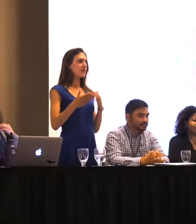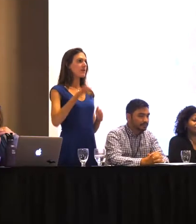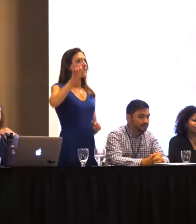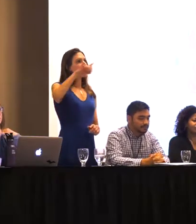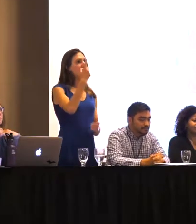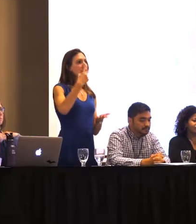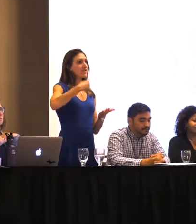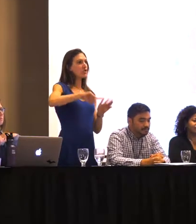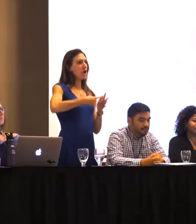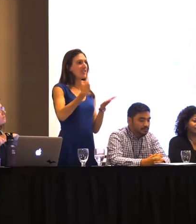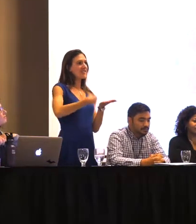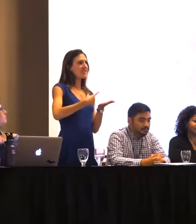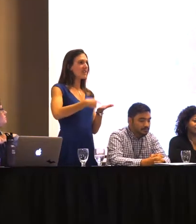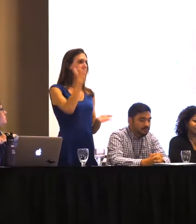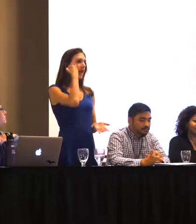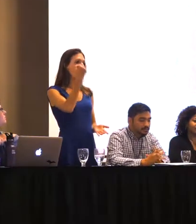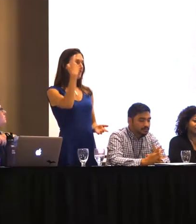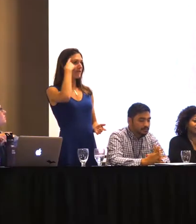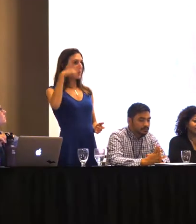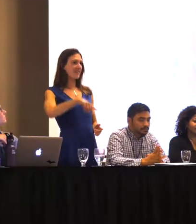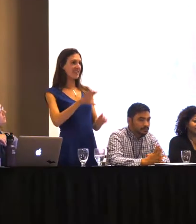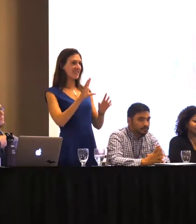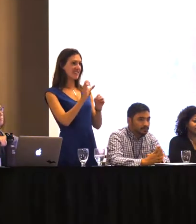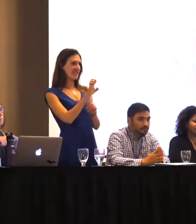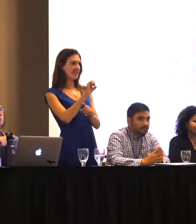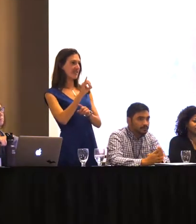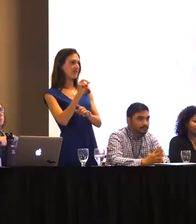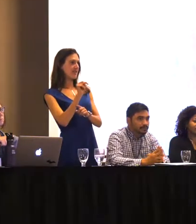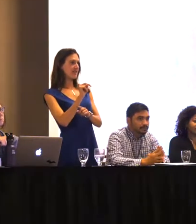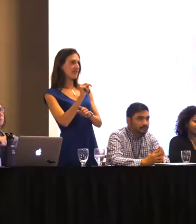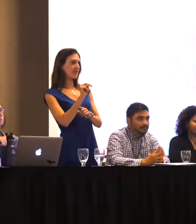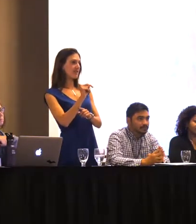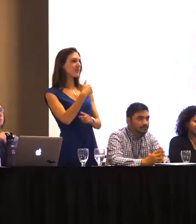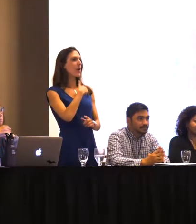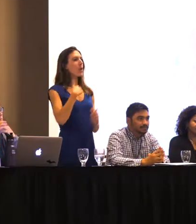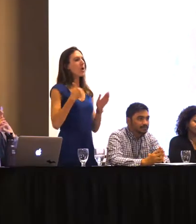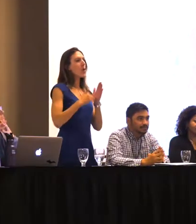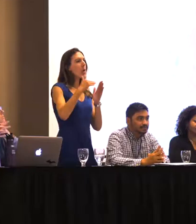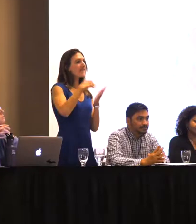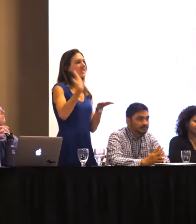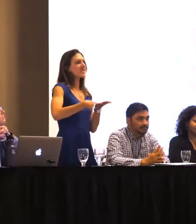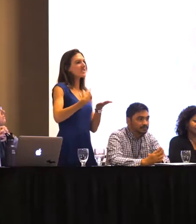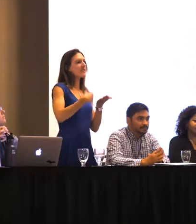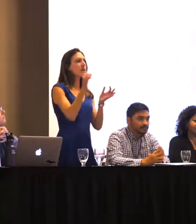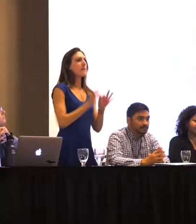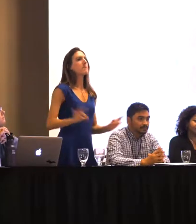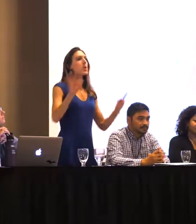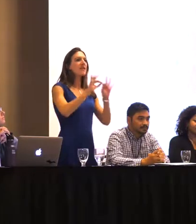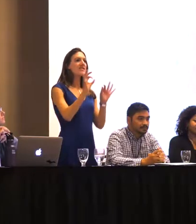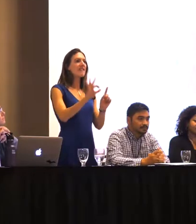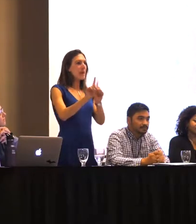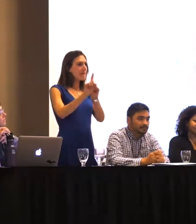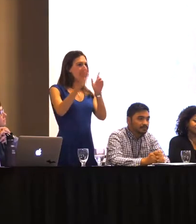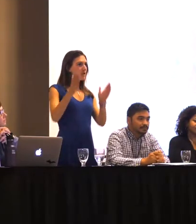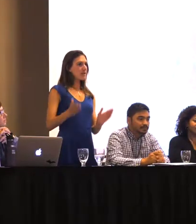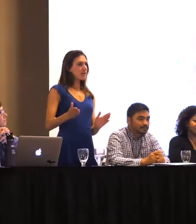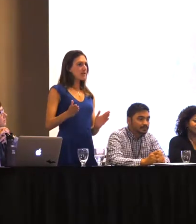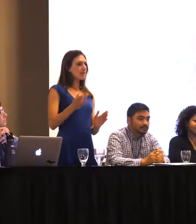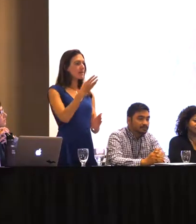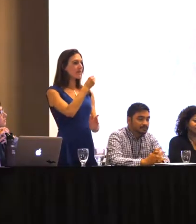winners first started to discuss ideas for this session, we often discussed the importance of mentoring